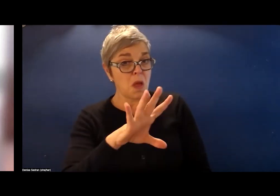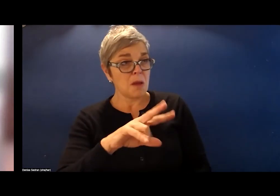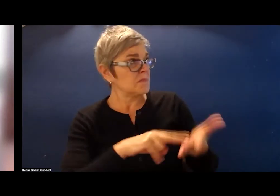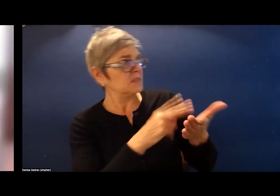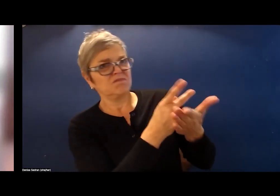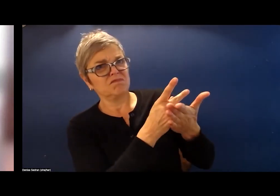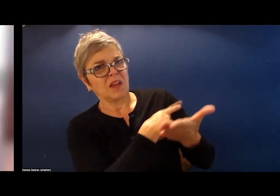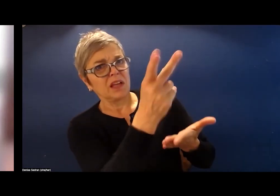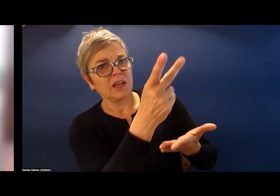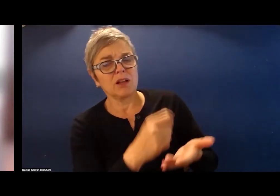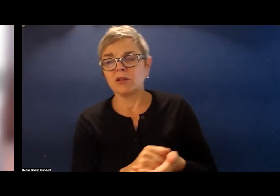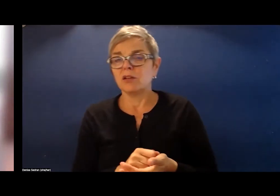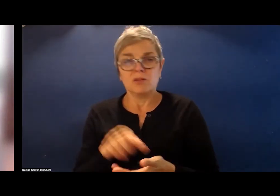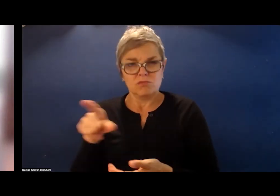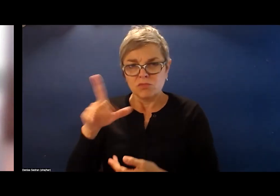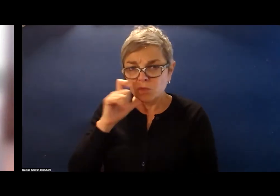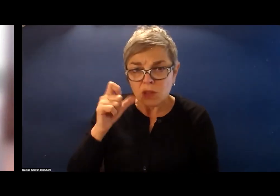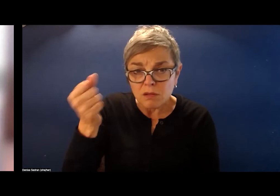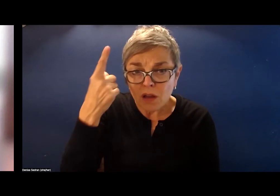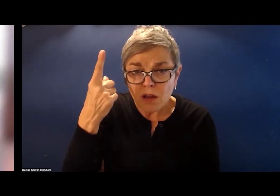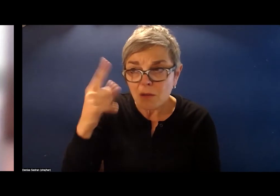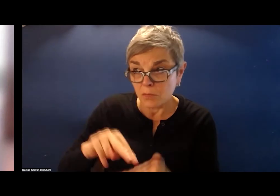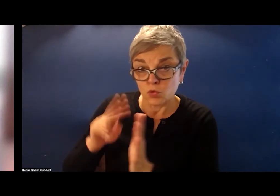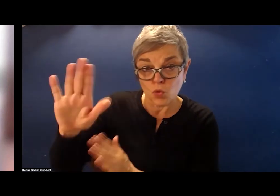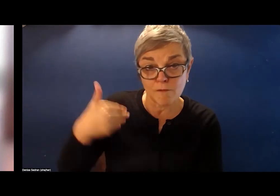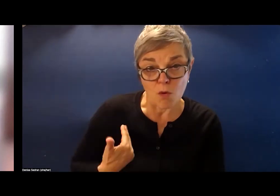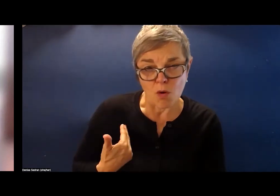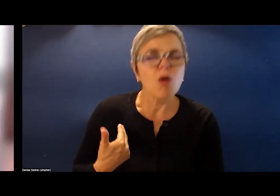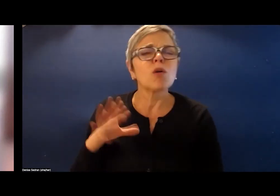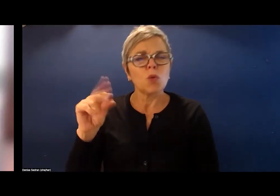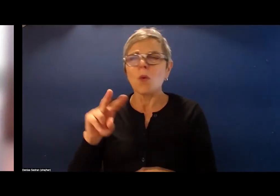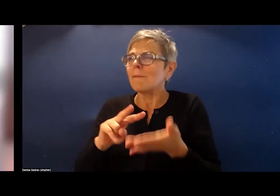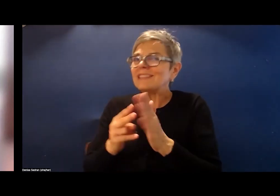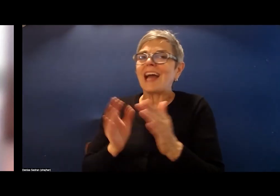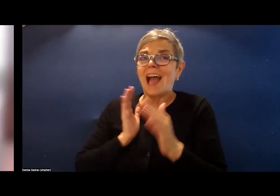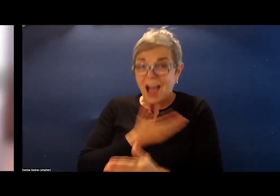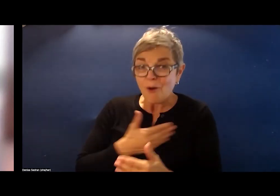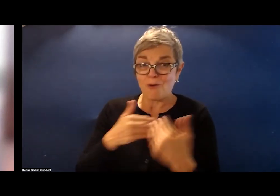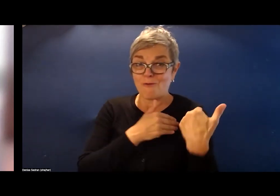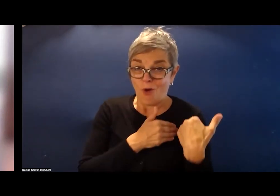So I think the field school as a collaboration between academia